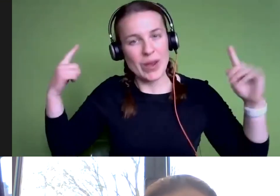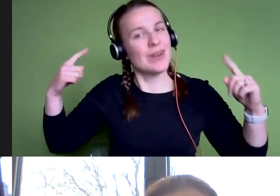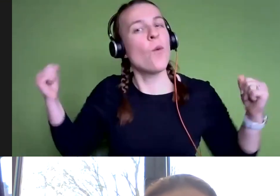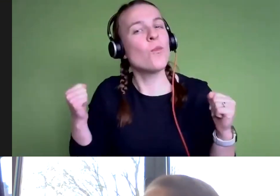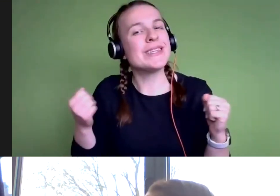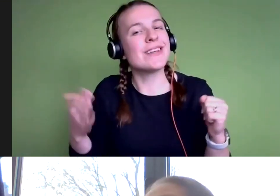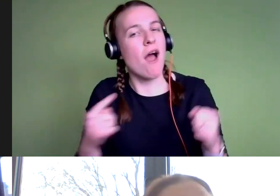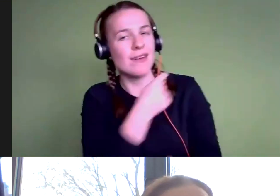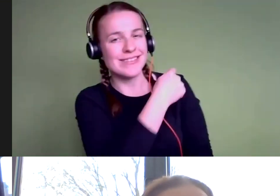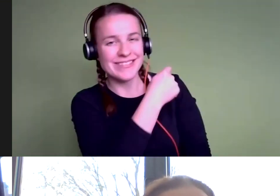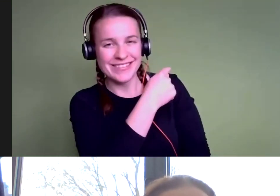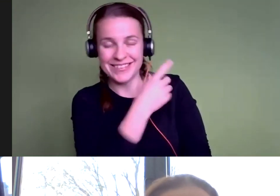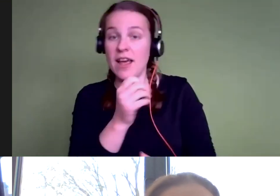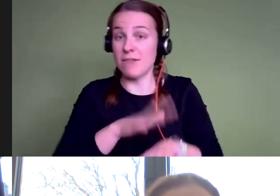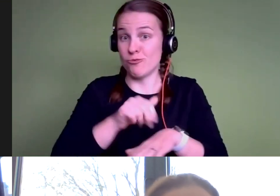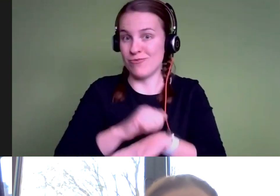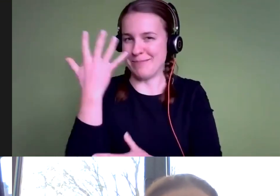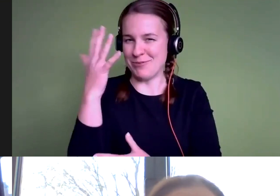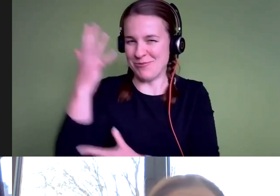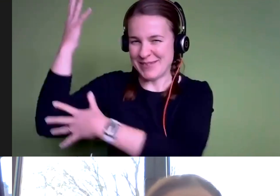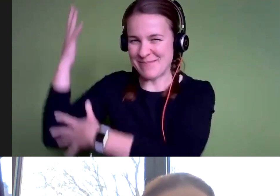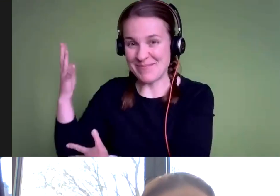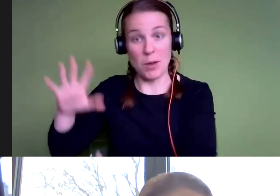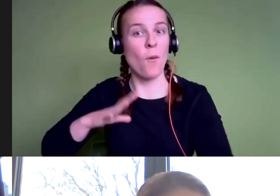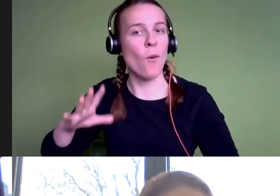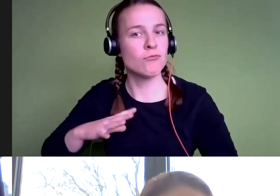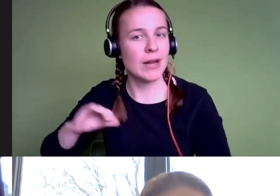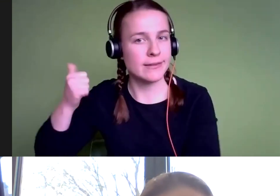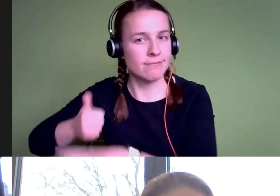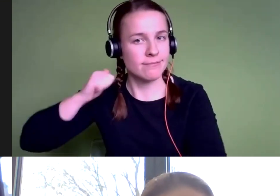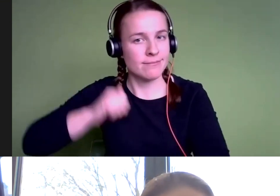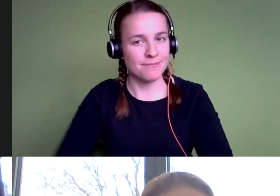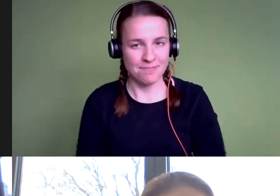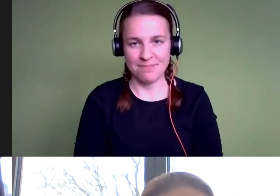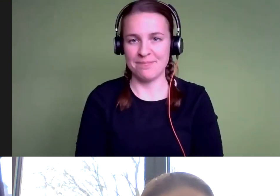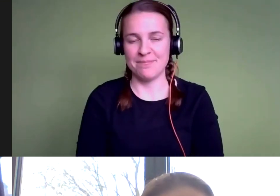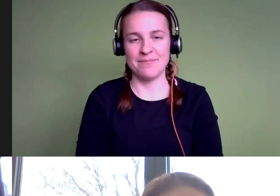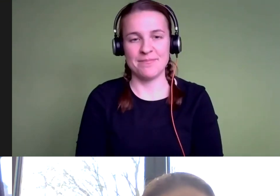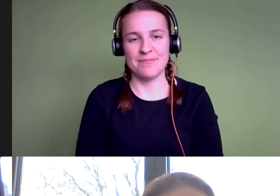garden room at home in Moseley, around the corner from the thrive centre. I have a big